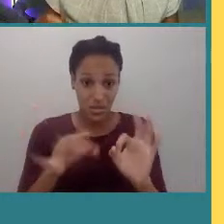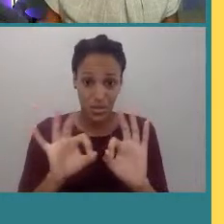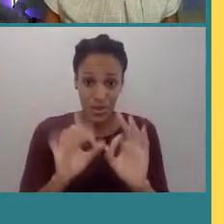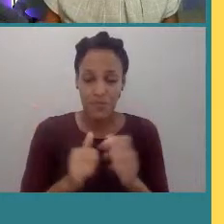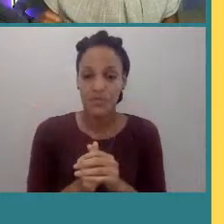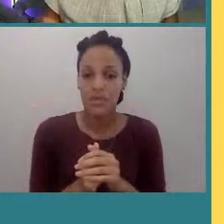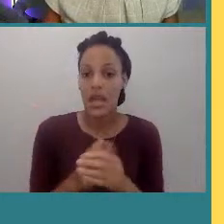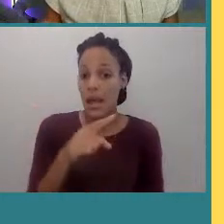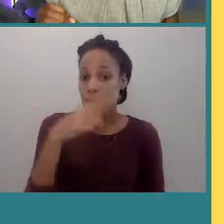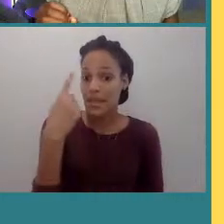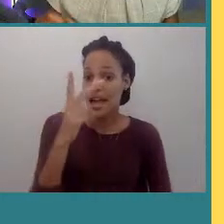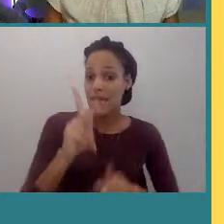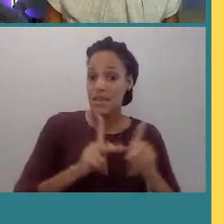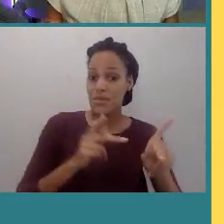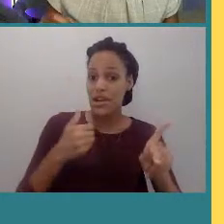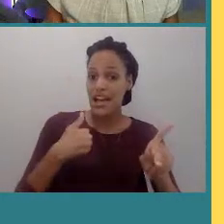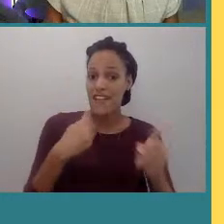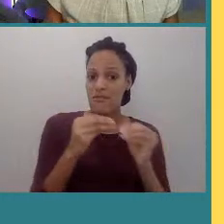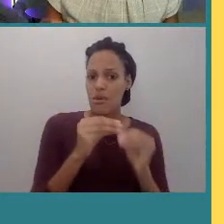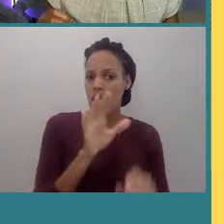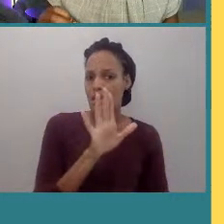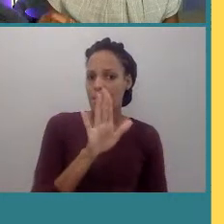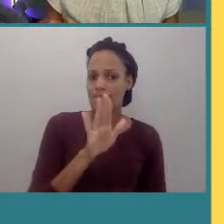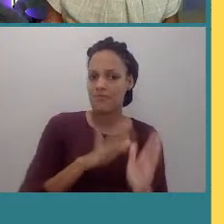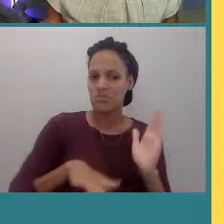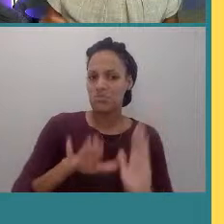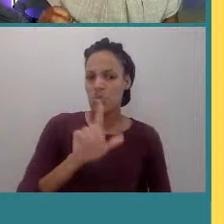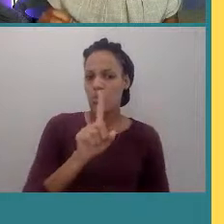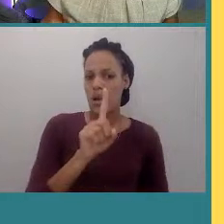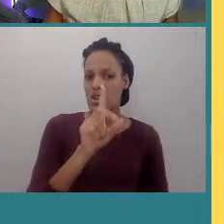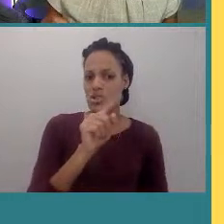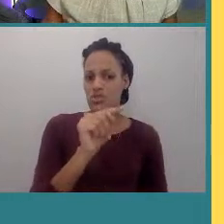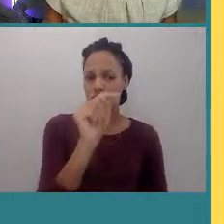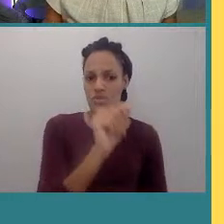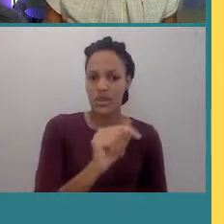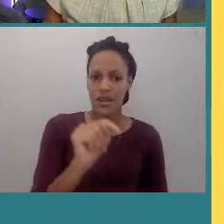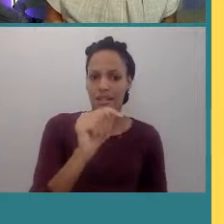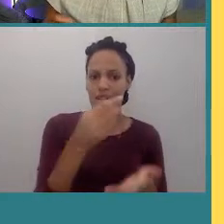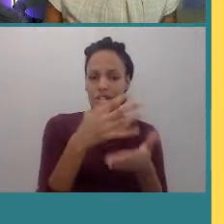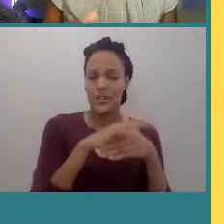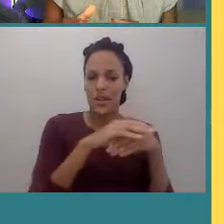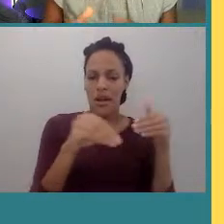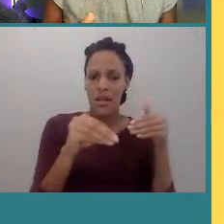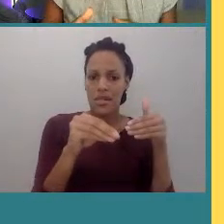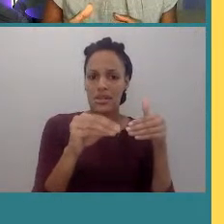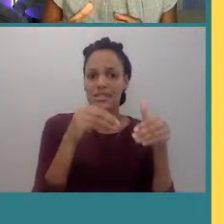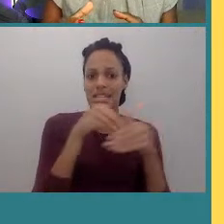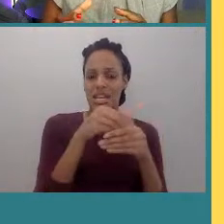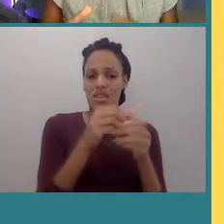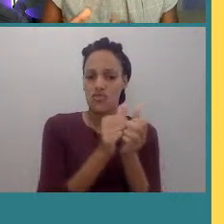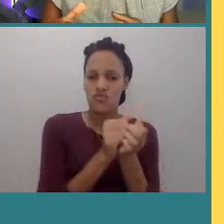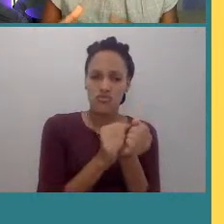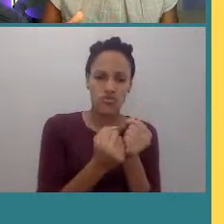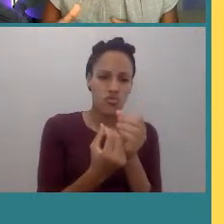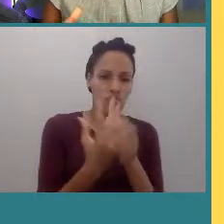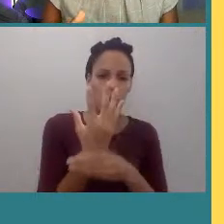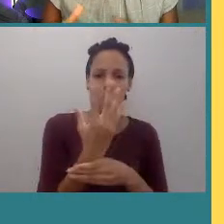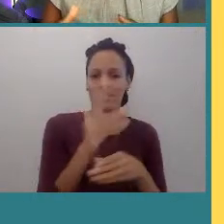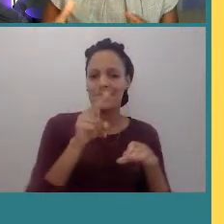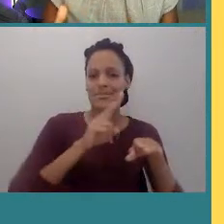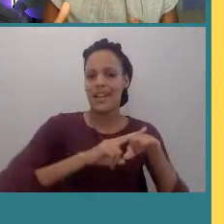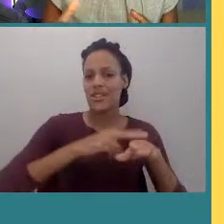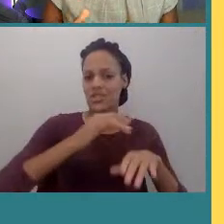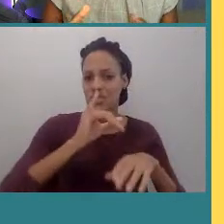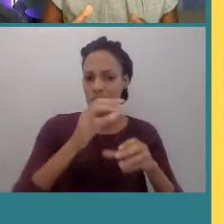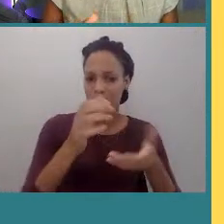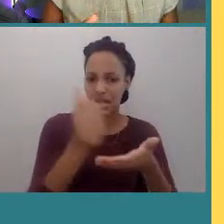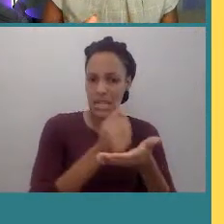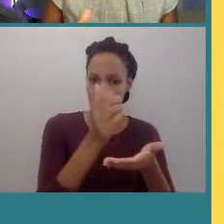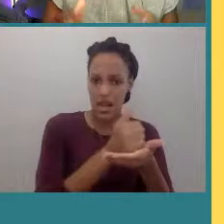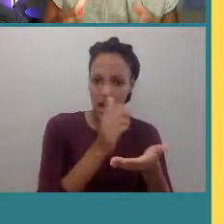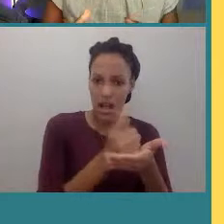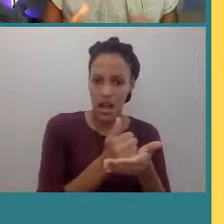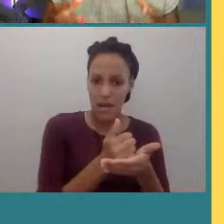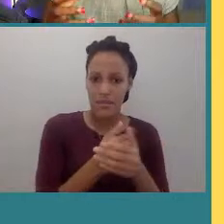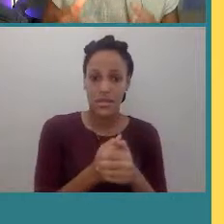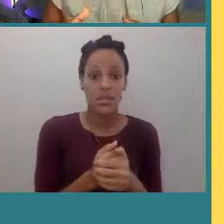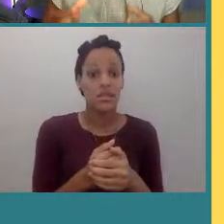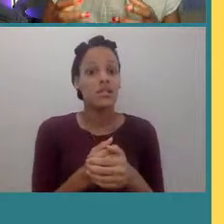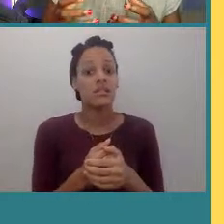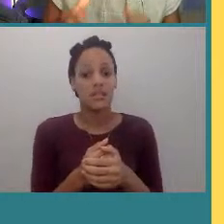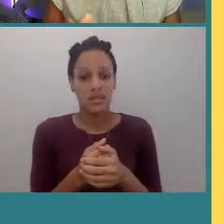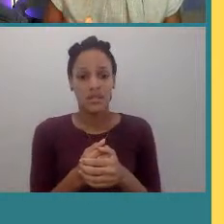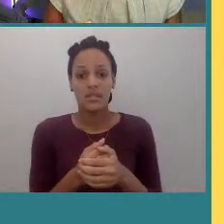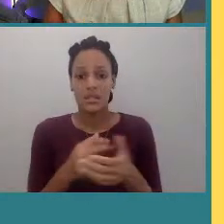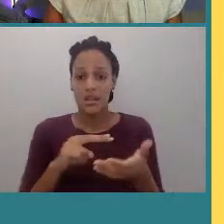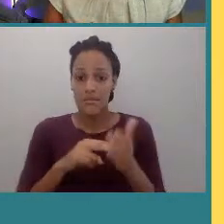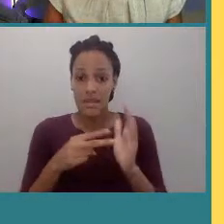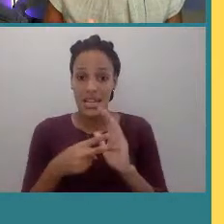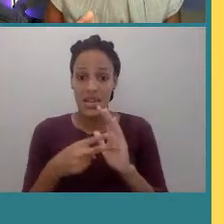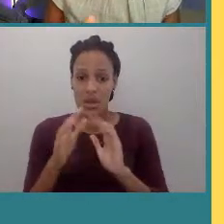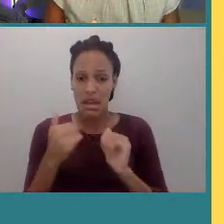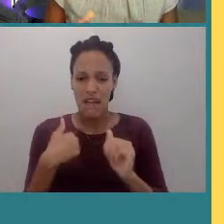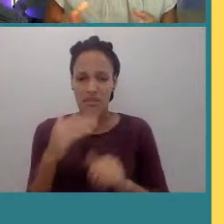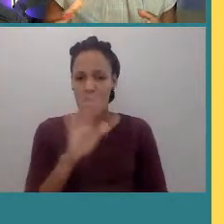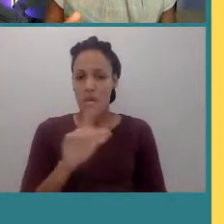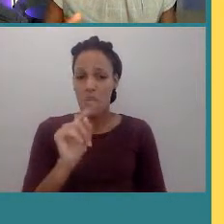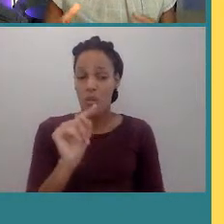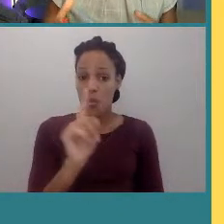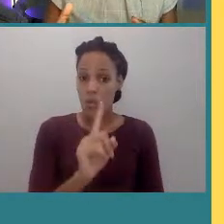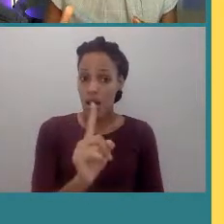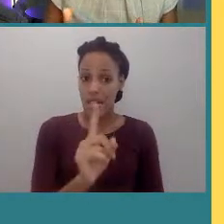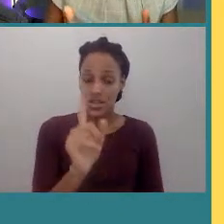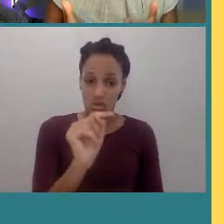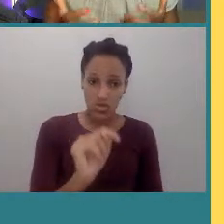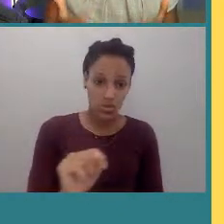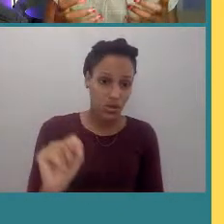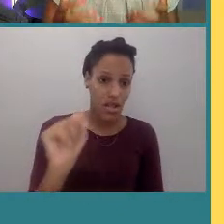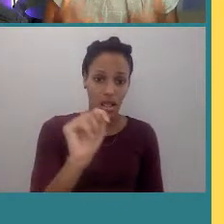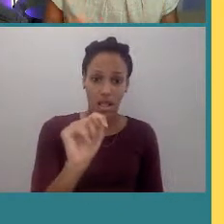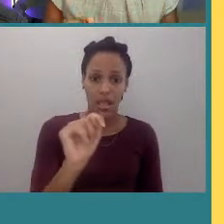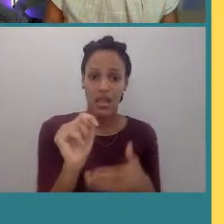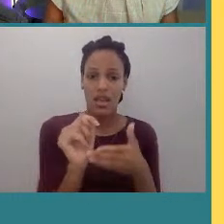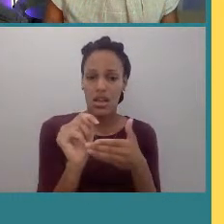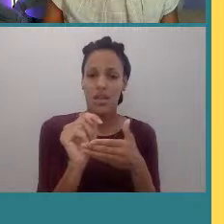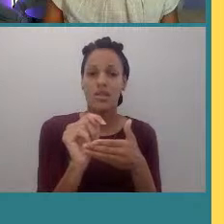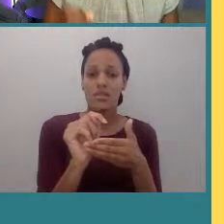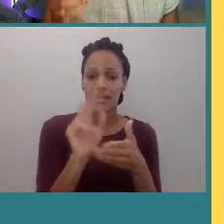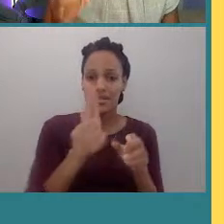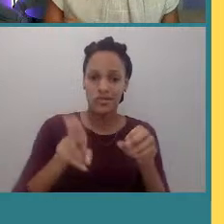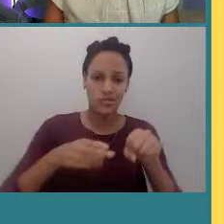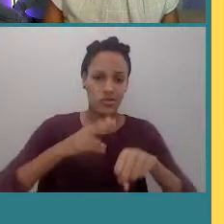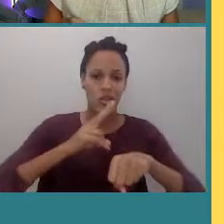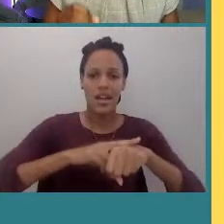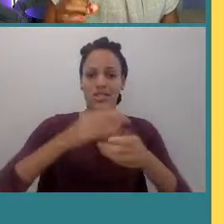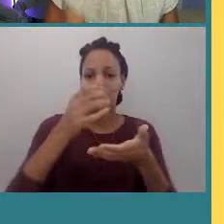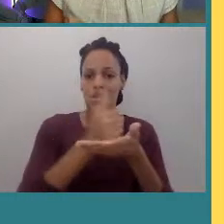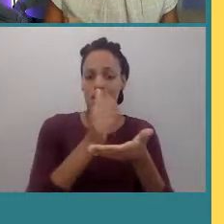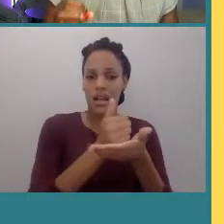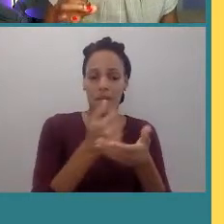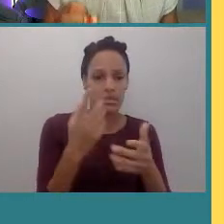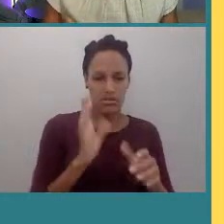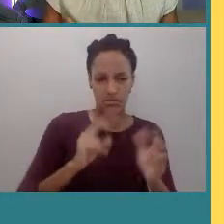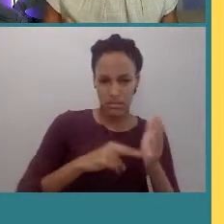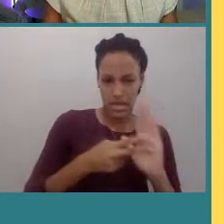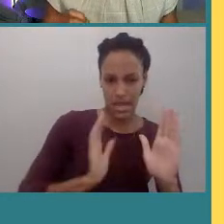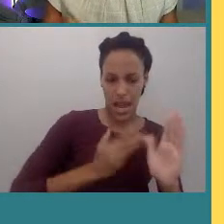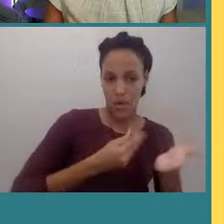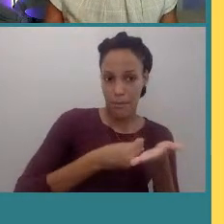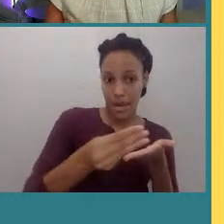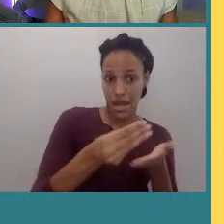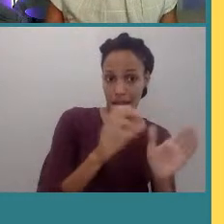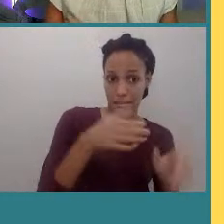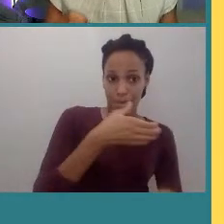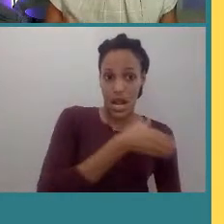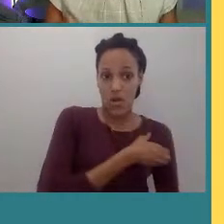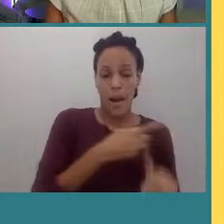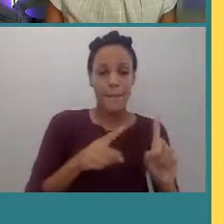nearly 1 trillion in gross national income, like our buying power. Yet only 2% is re-invested